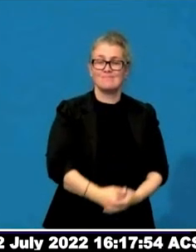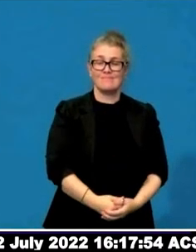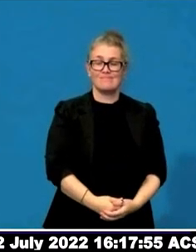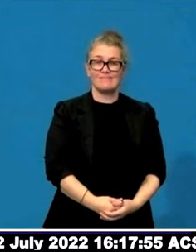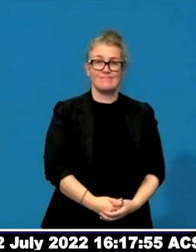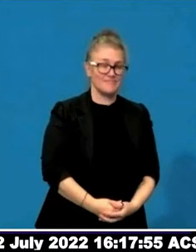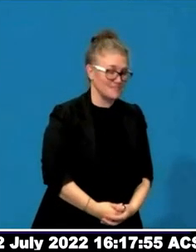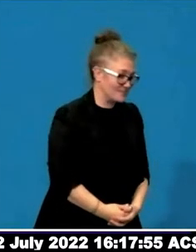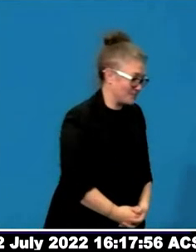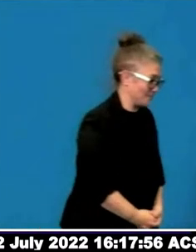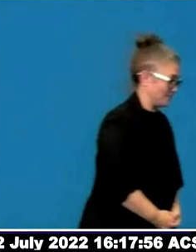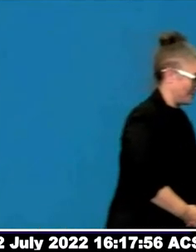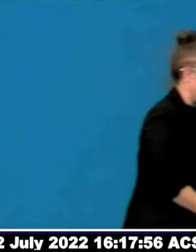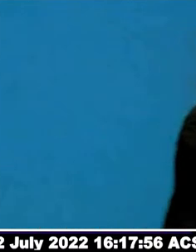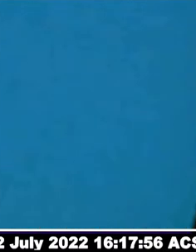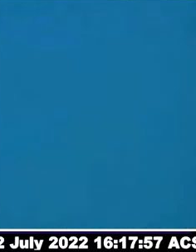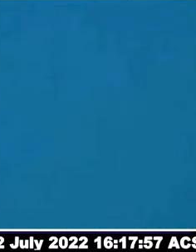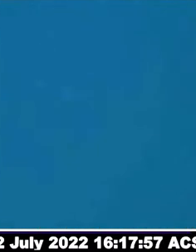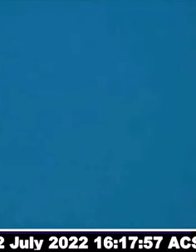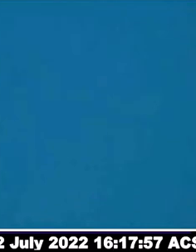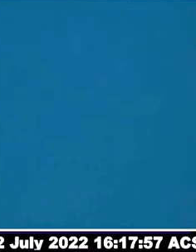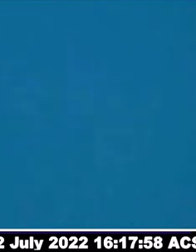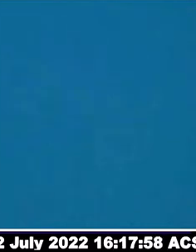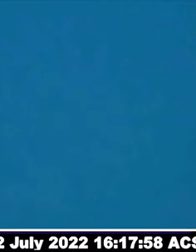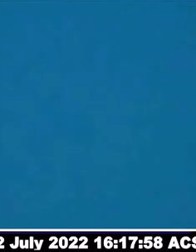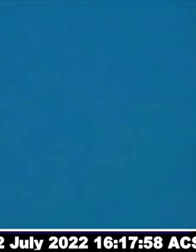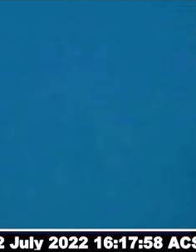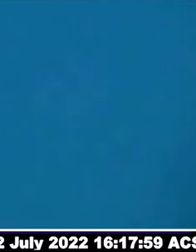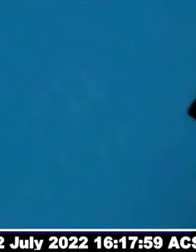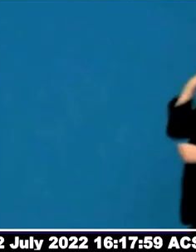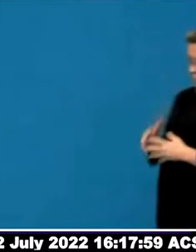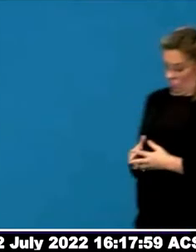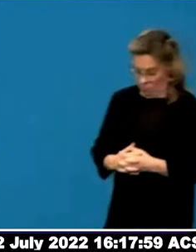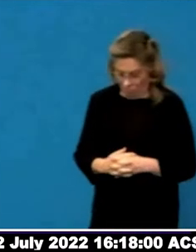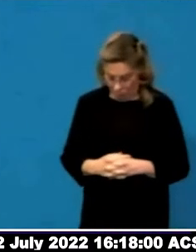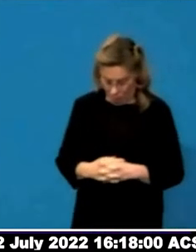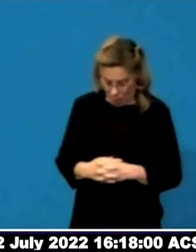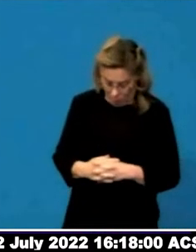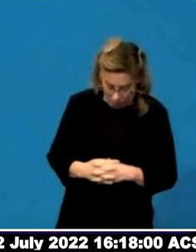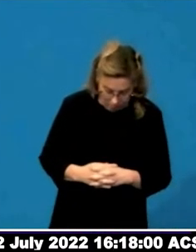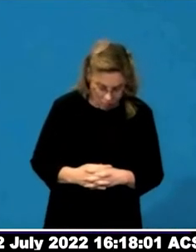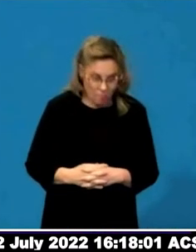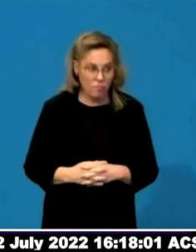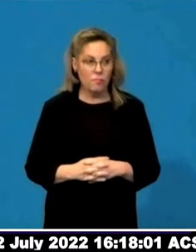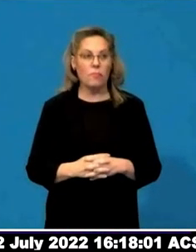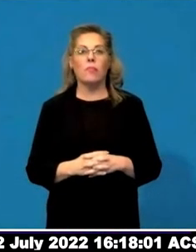Now, I want to talk about the support services. Boyzie has since been discharged from the hospital